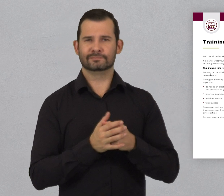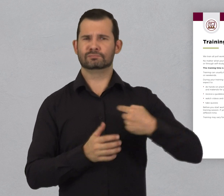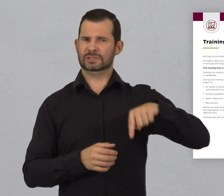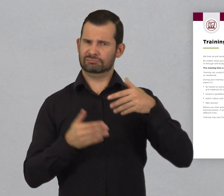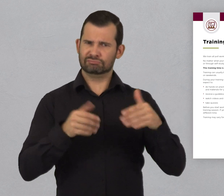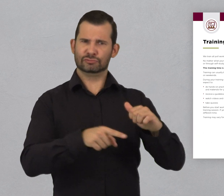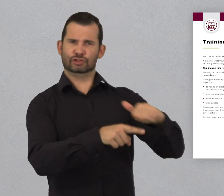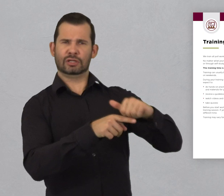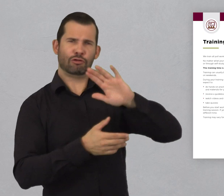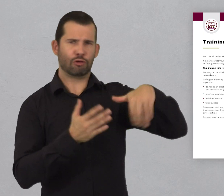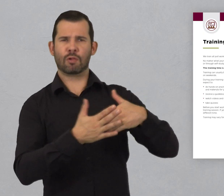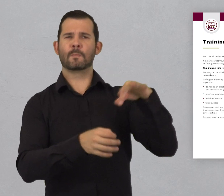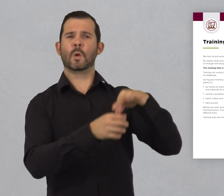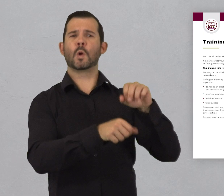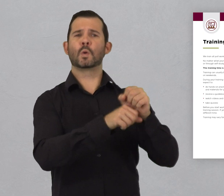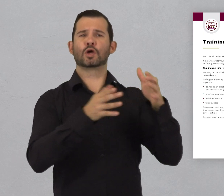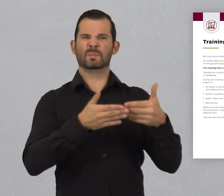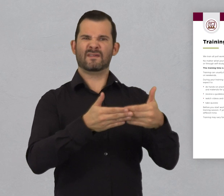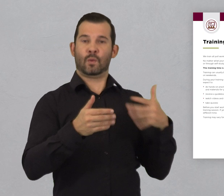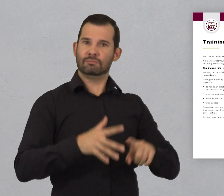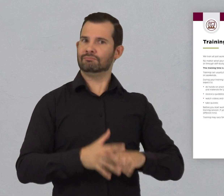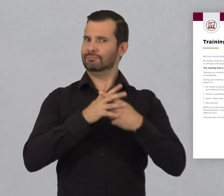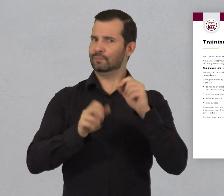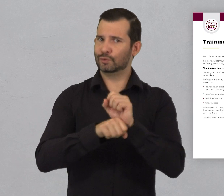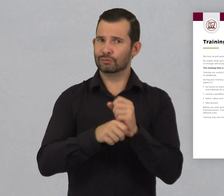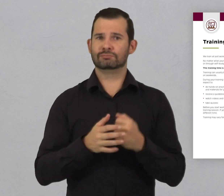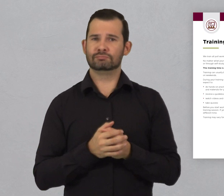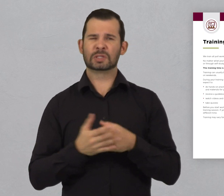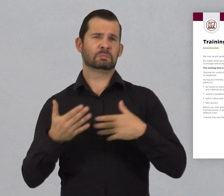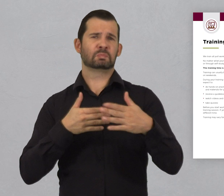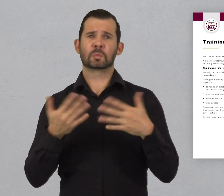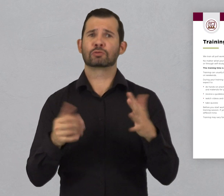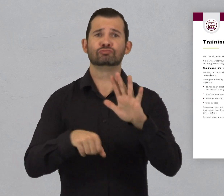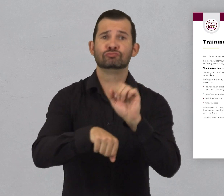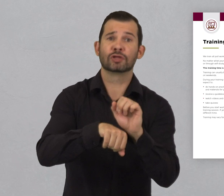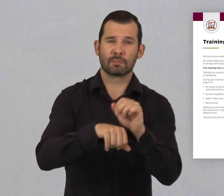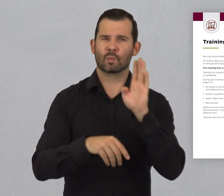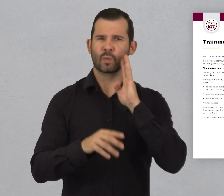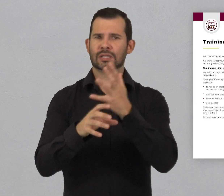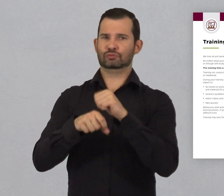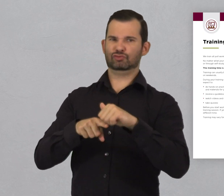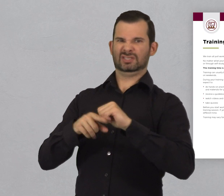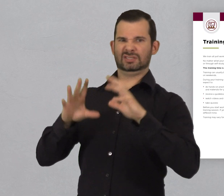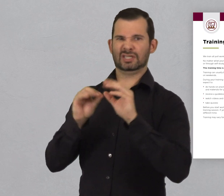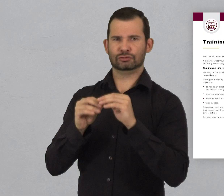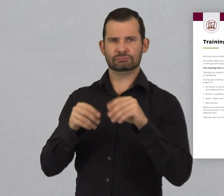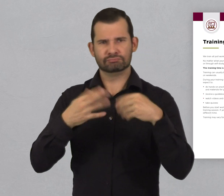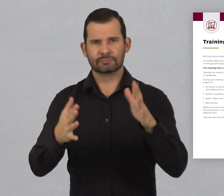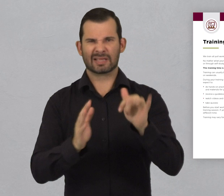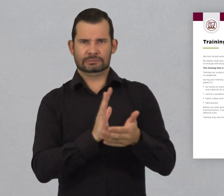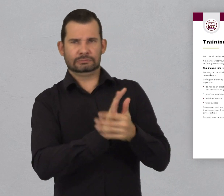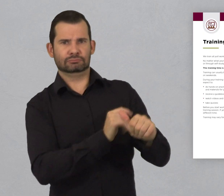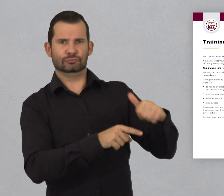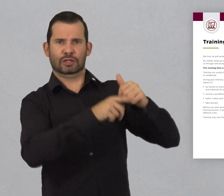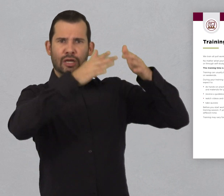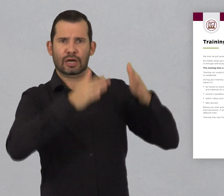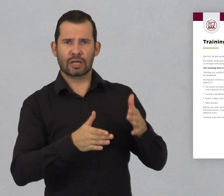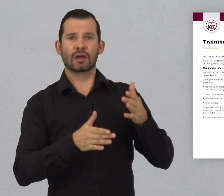We train all poll workers before they start to work. No matter what your job is, you’ll get a training session delivered by a skilled